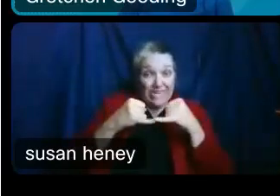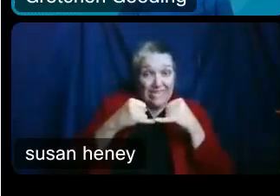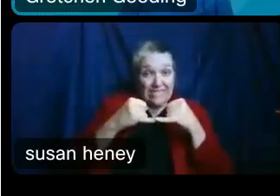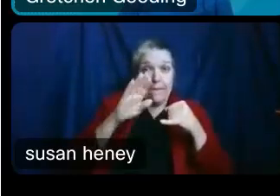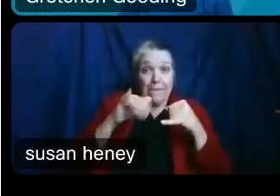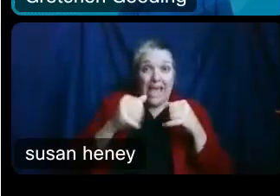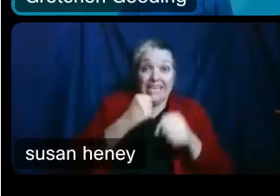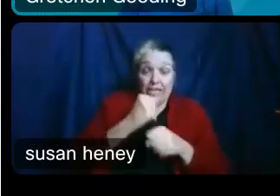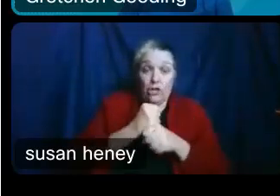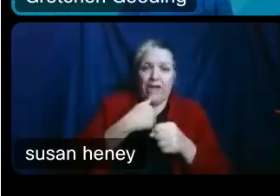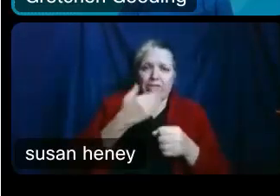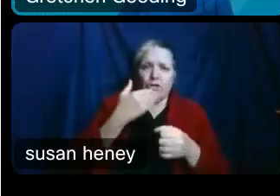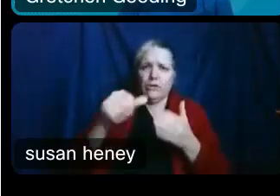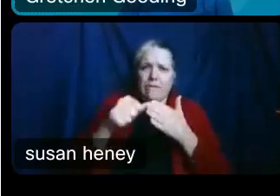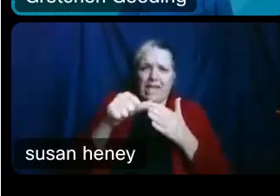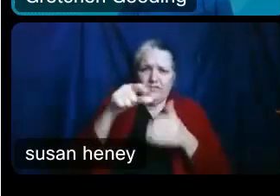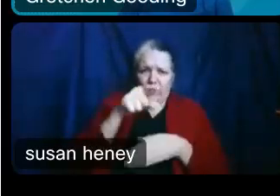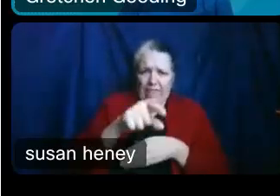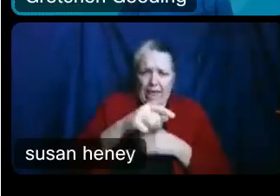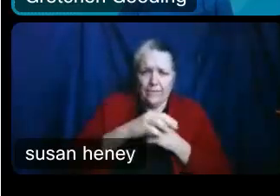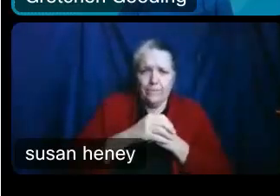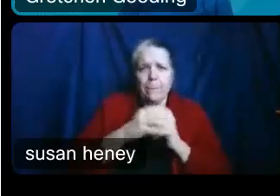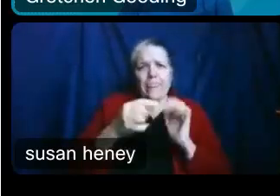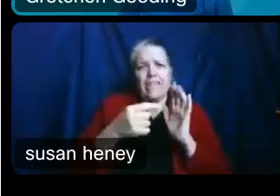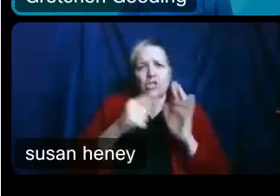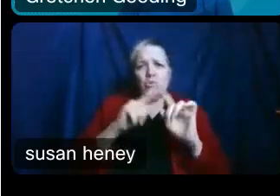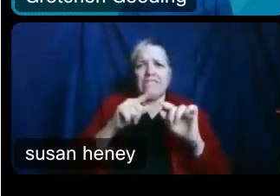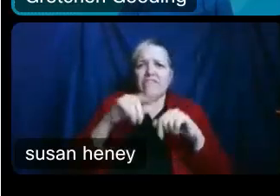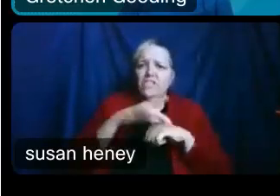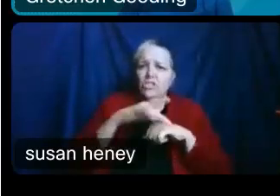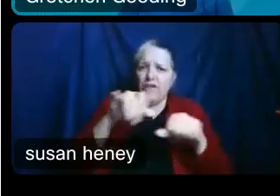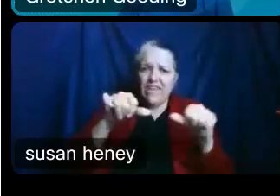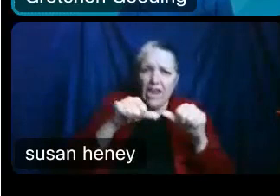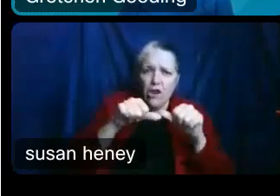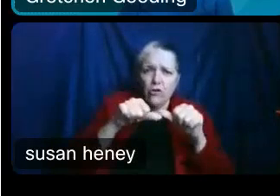resource. It contains a list of geographic areas such as counties or tracks, and the